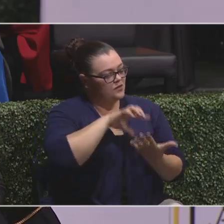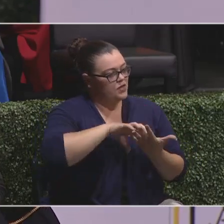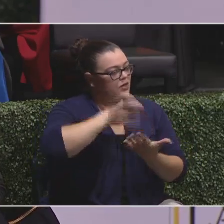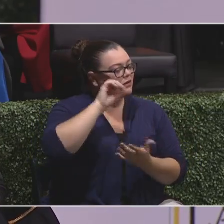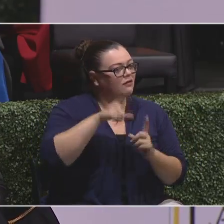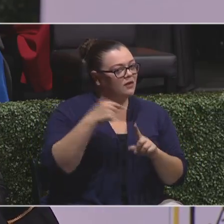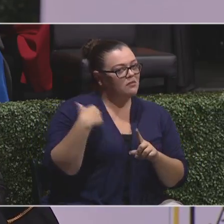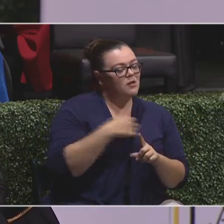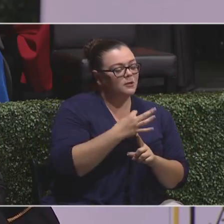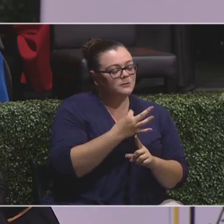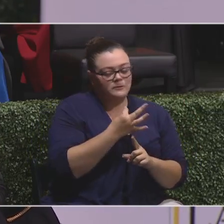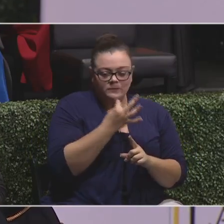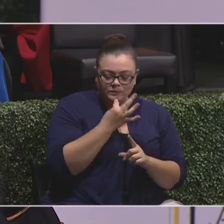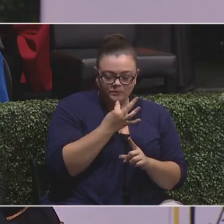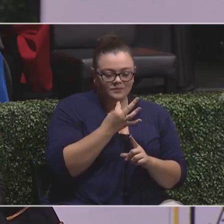THANK YOU ALL VERY MUCH.